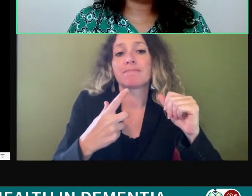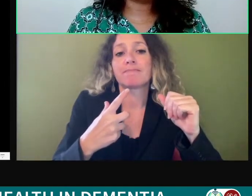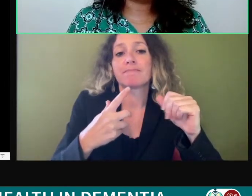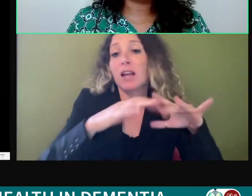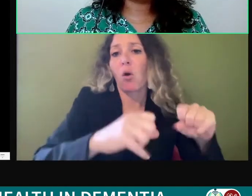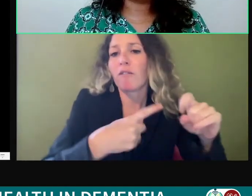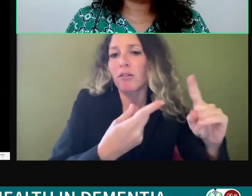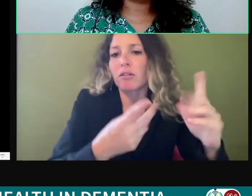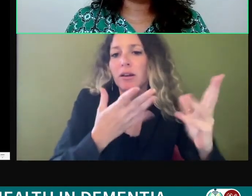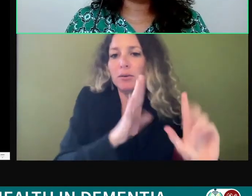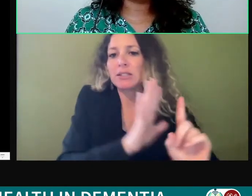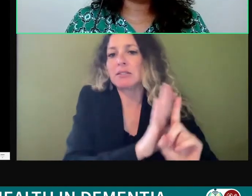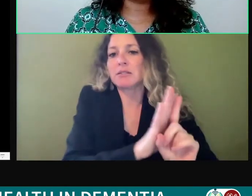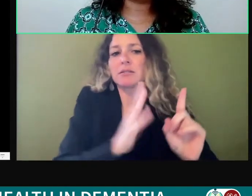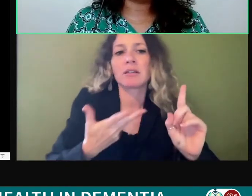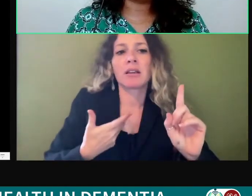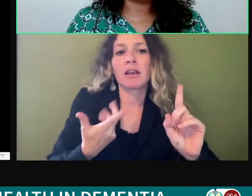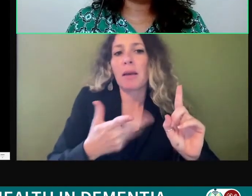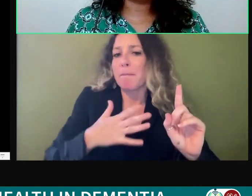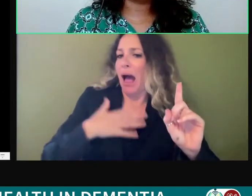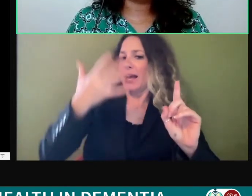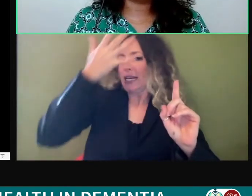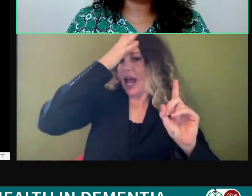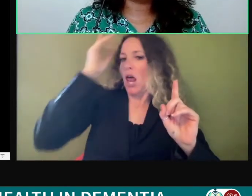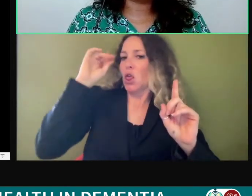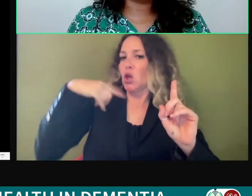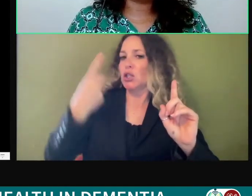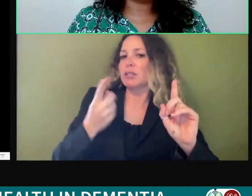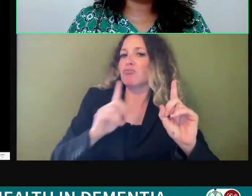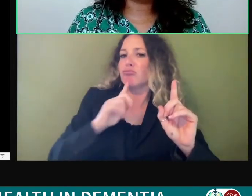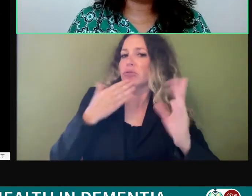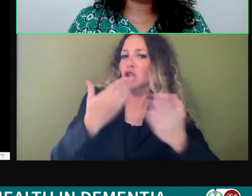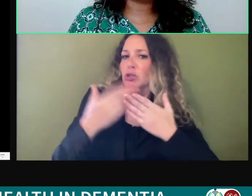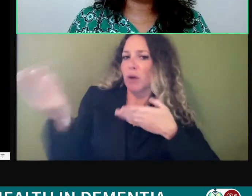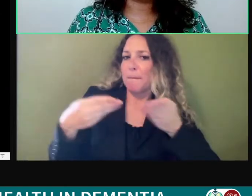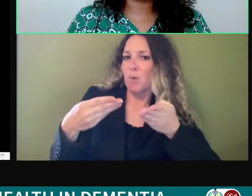is my father looks pretty good when I bring him to clinic, but he has a very cluttered